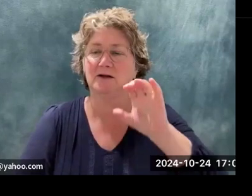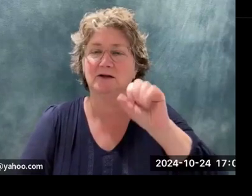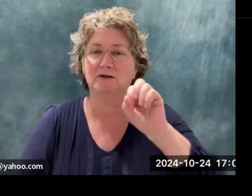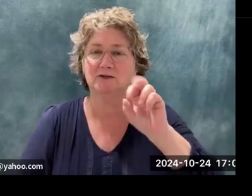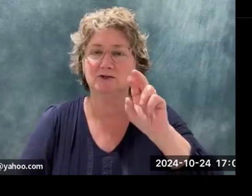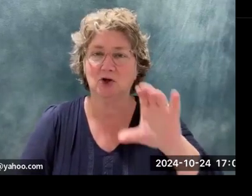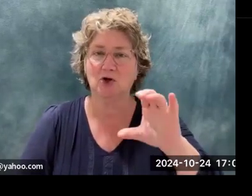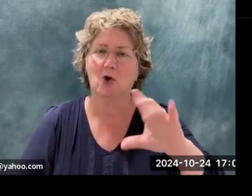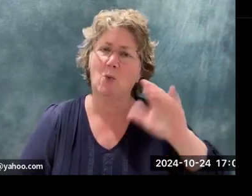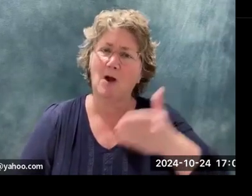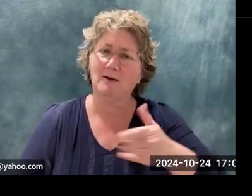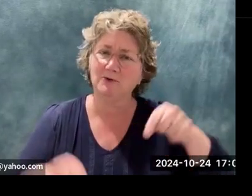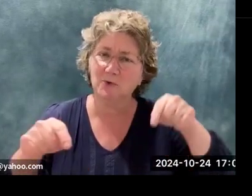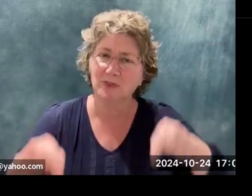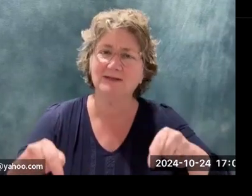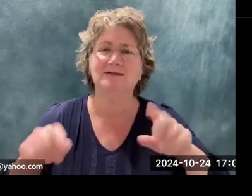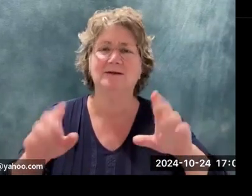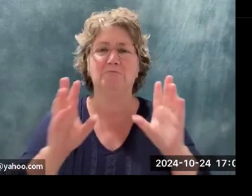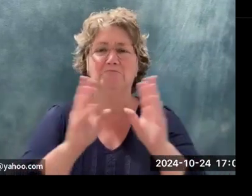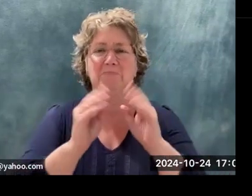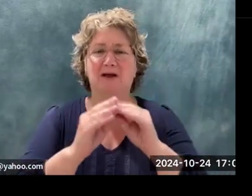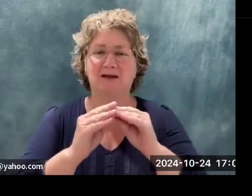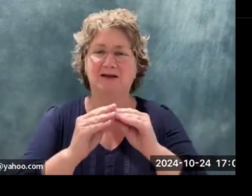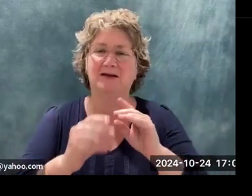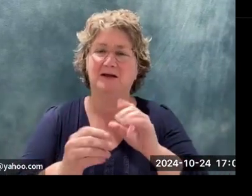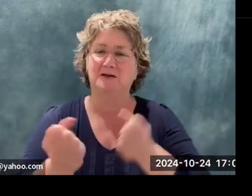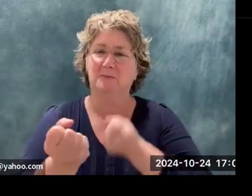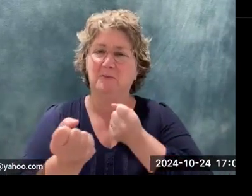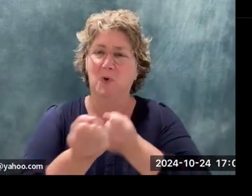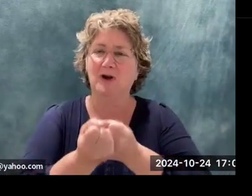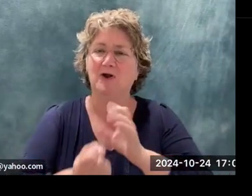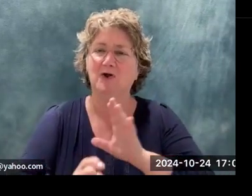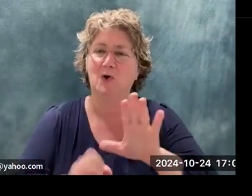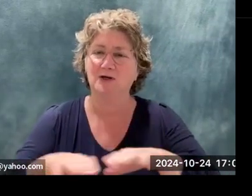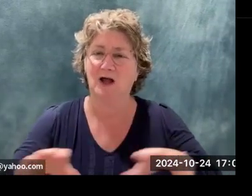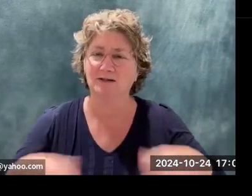and Well-Being During the School Year, brought to you by the Connecticut State Department of Education.